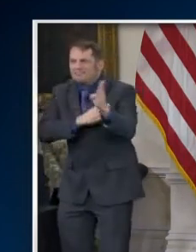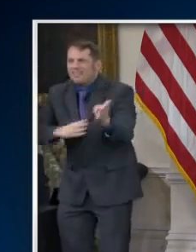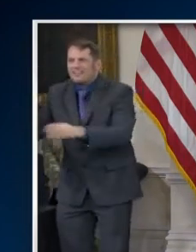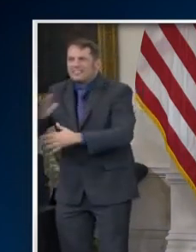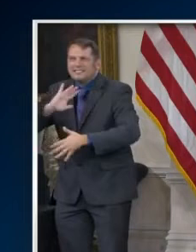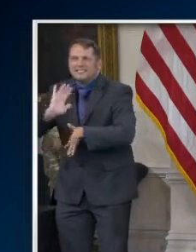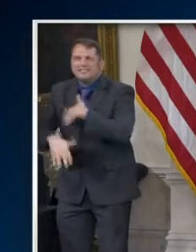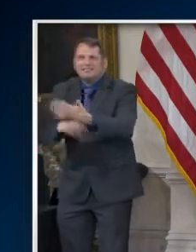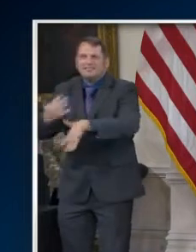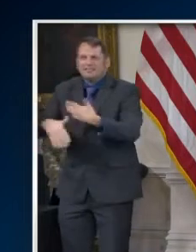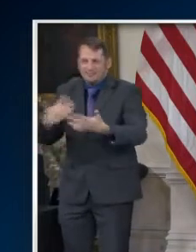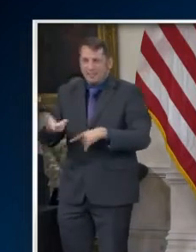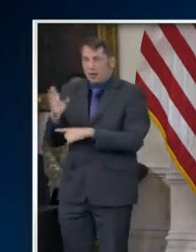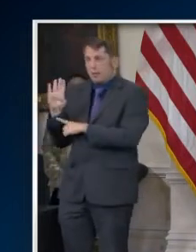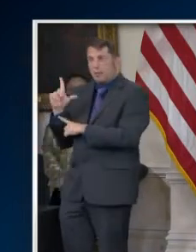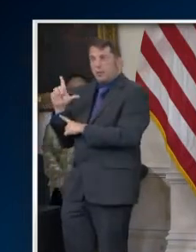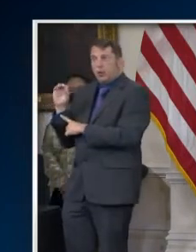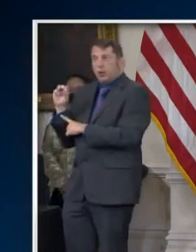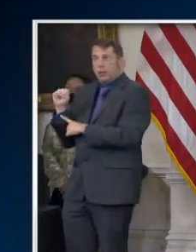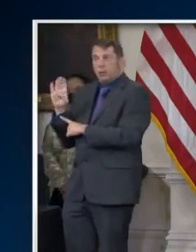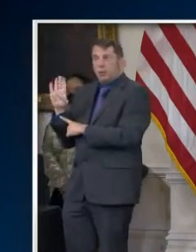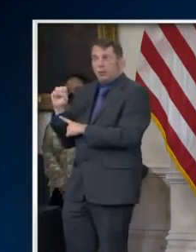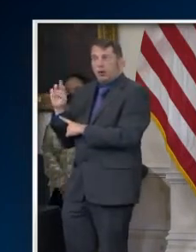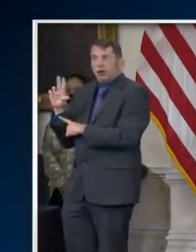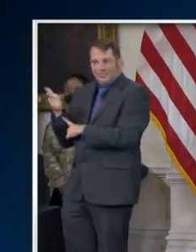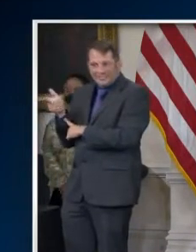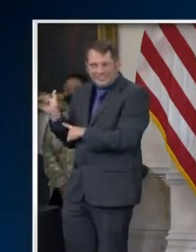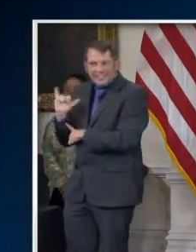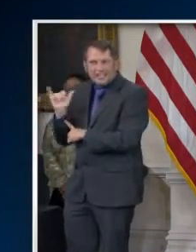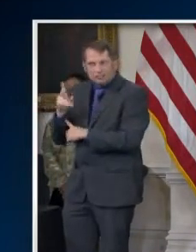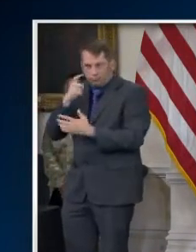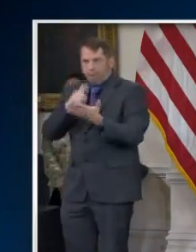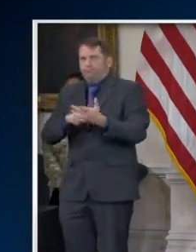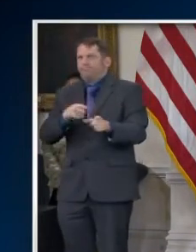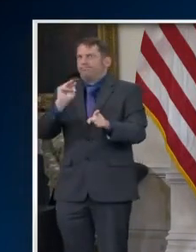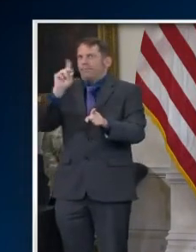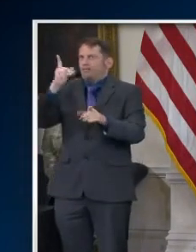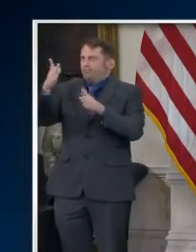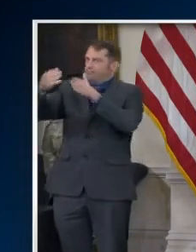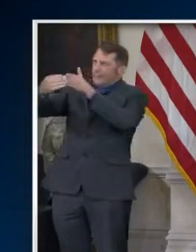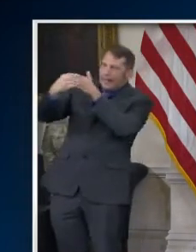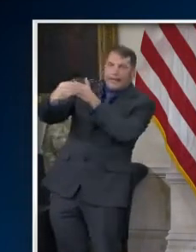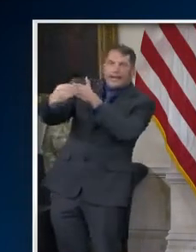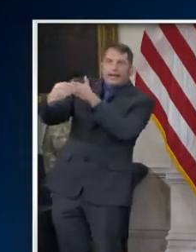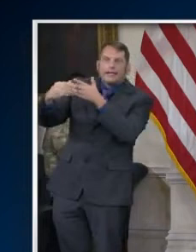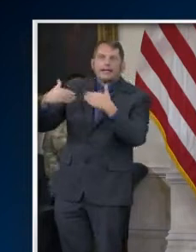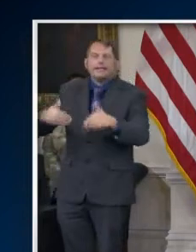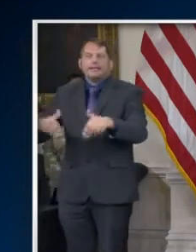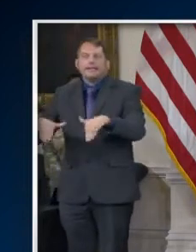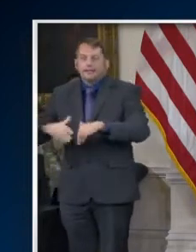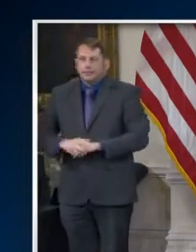BLOOMBERG RANKS MARYLAND AS A NATIONAL LEADER OF VACCINATING MINORITY POPULATIONS.